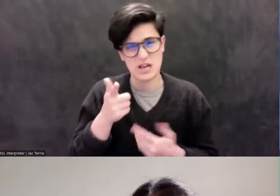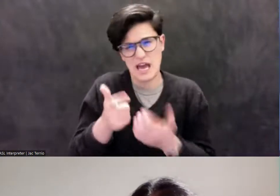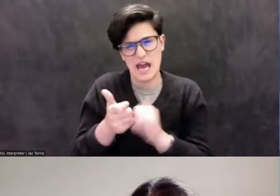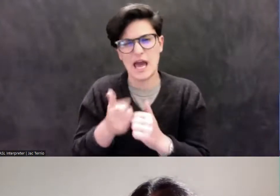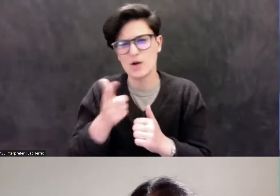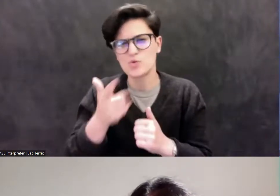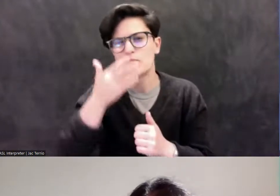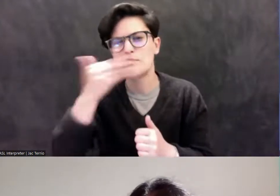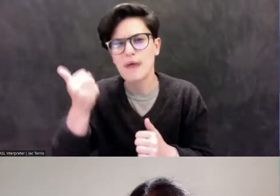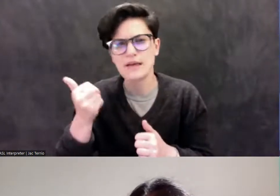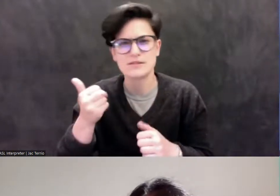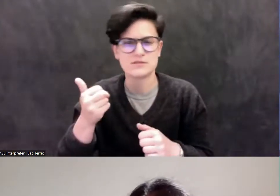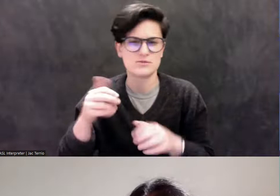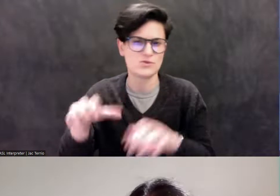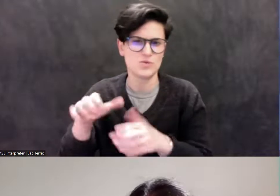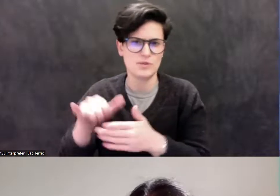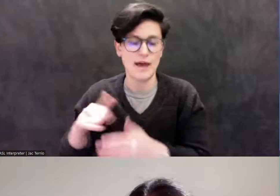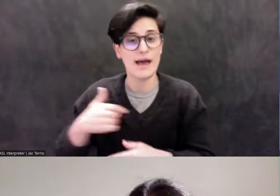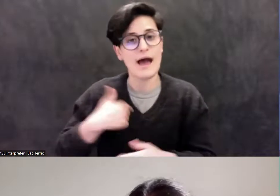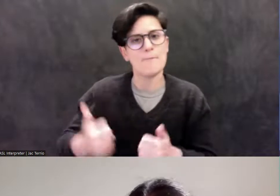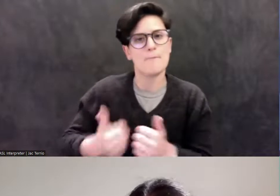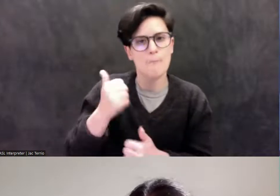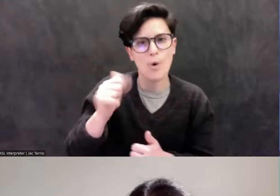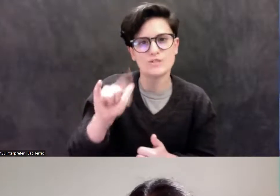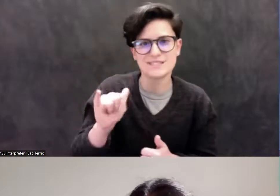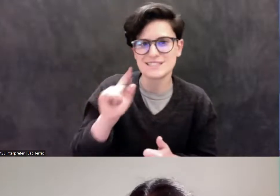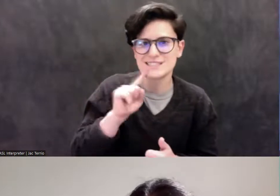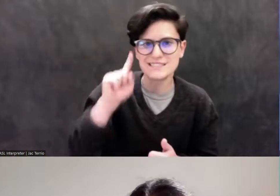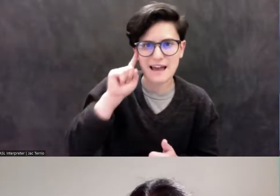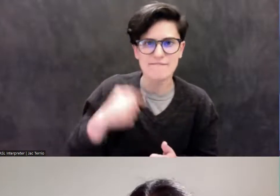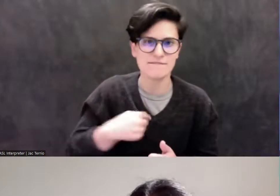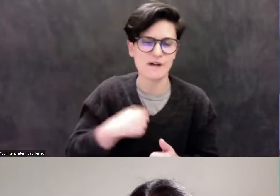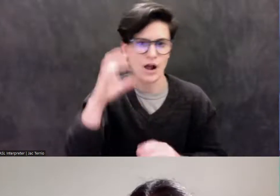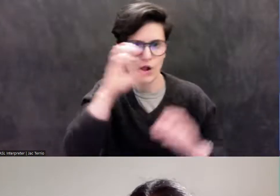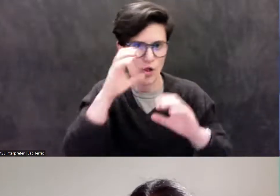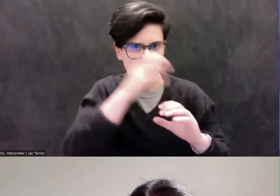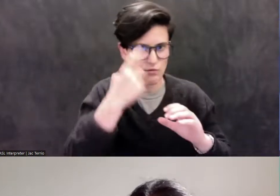mostly depth and i'm looking for employment? 15:57:32 So a lot of times I see jobs that